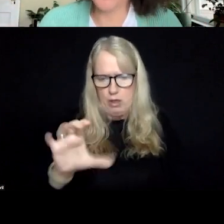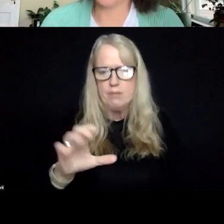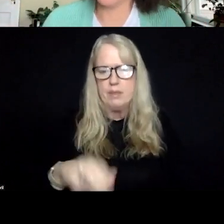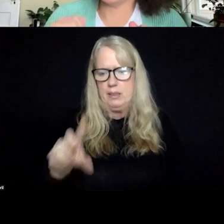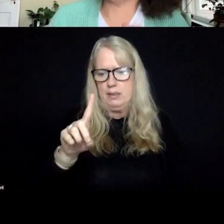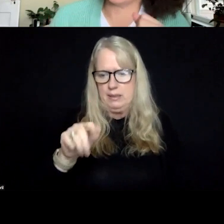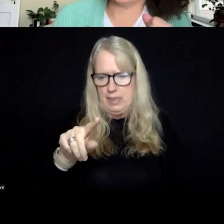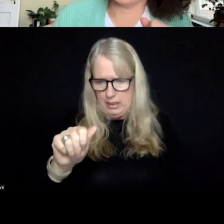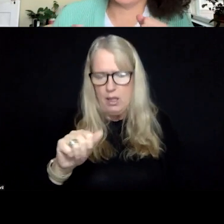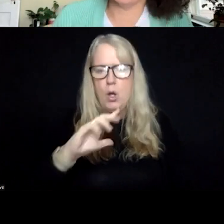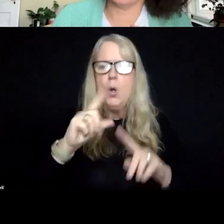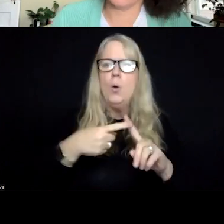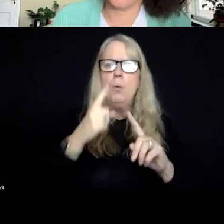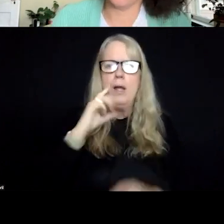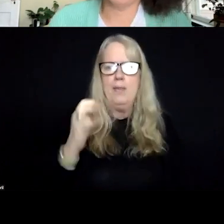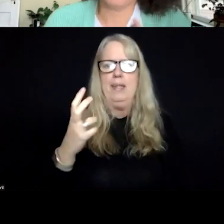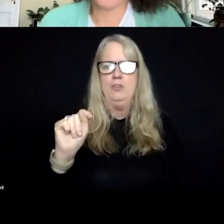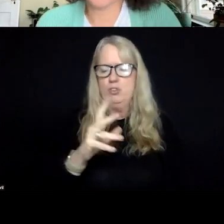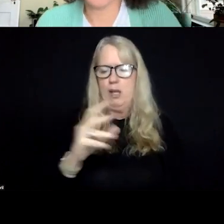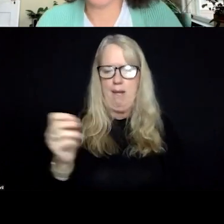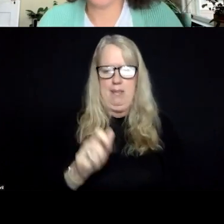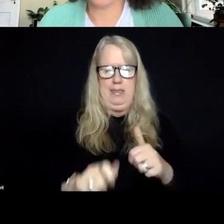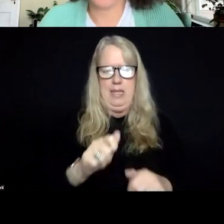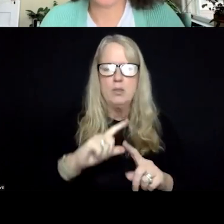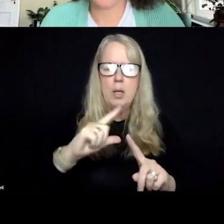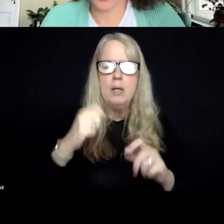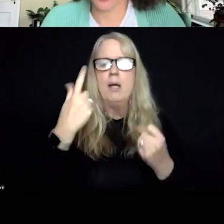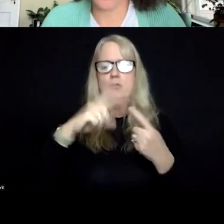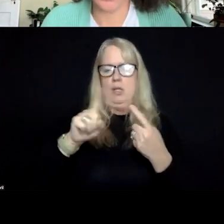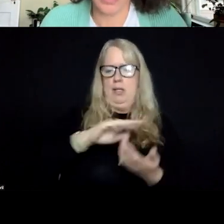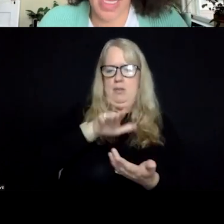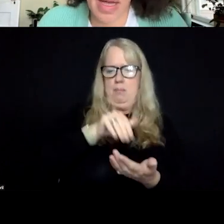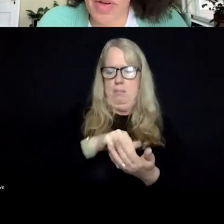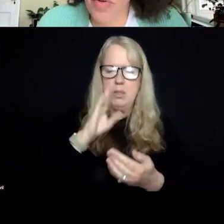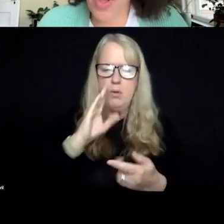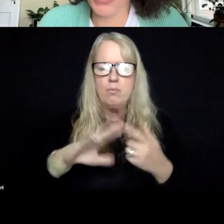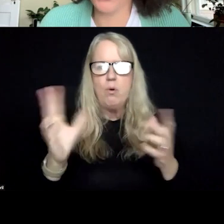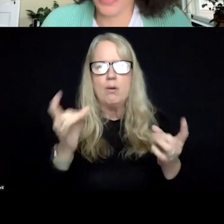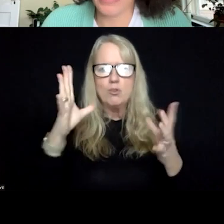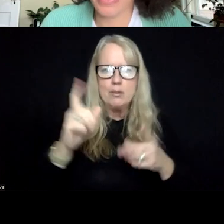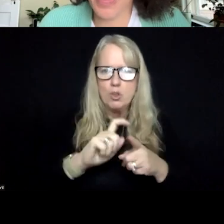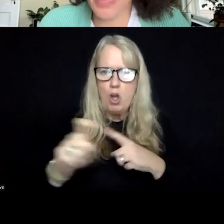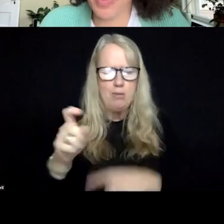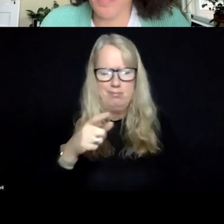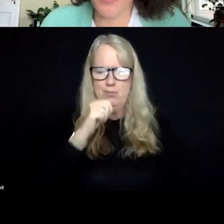WHEN PEOPLE CHAT AND TEXT, THEY CAN FILL OUT, BUT WHEN YOU ARE IN THE MIDDLE OF THE CRISIS CALL, YOU ARE NOT ASKING PEOPLE ABOUT